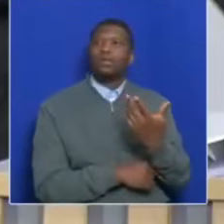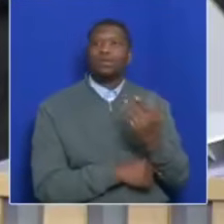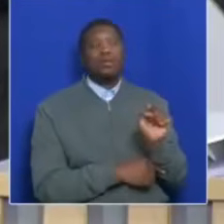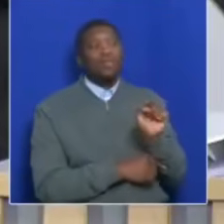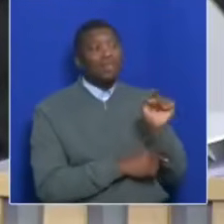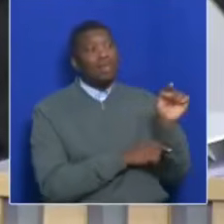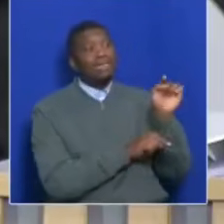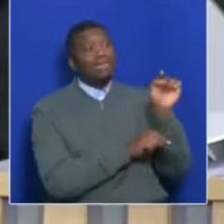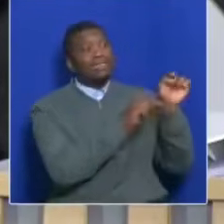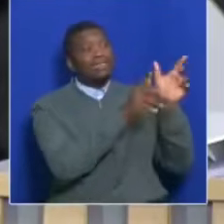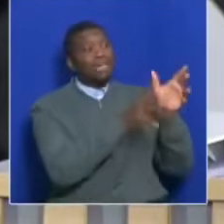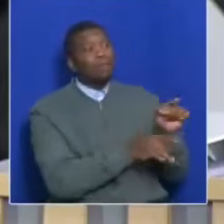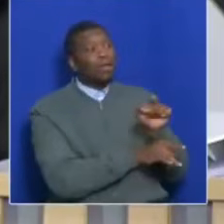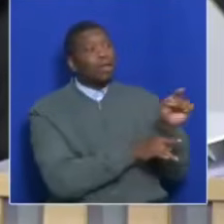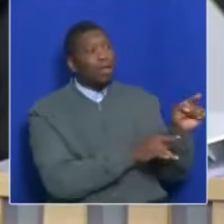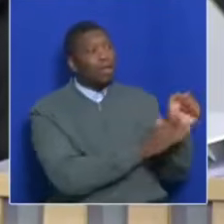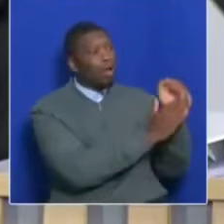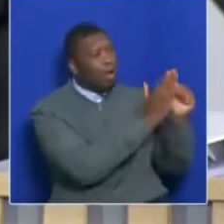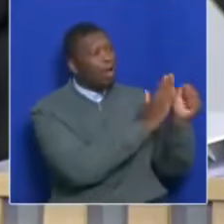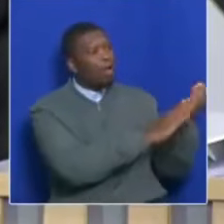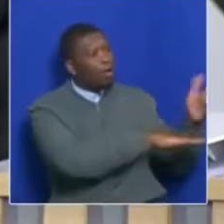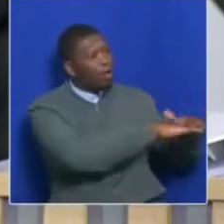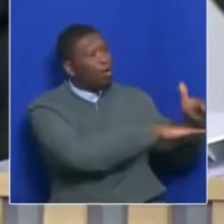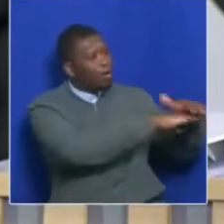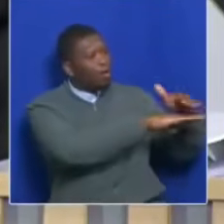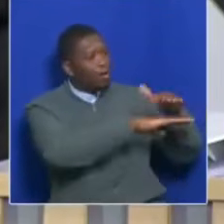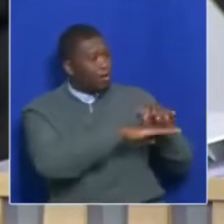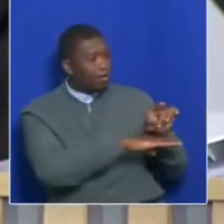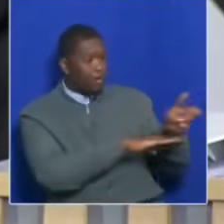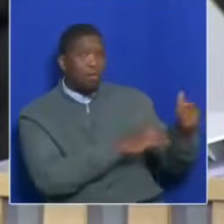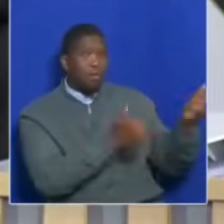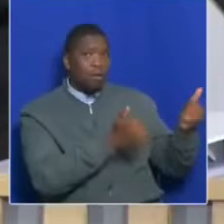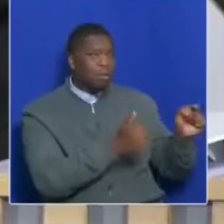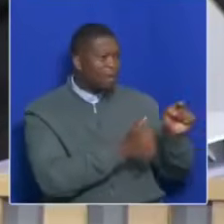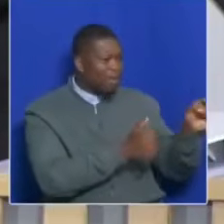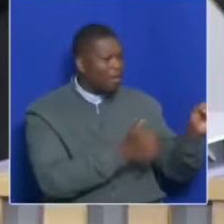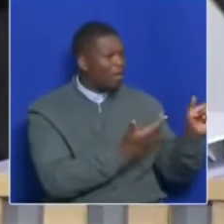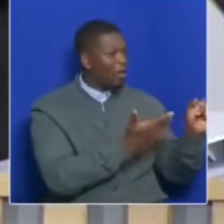there is no linkage that they are the ones involved in cash in transit.